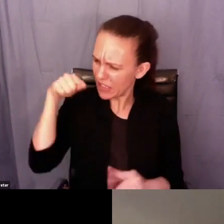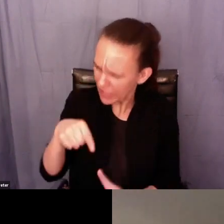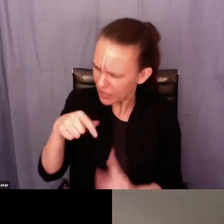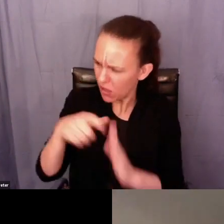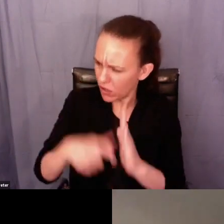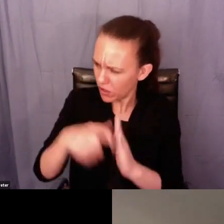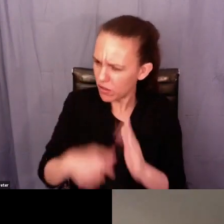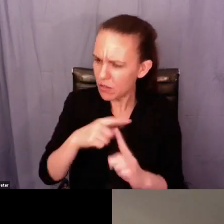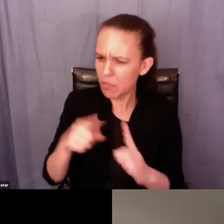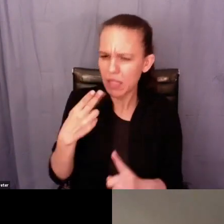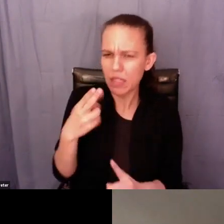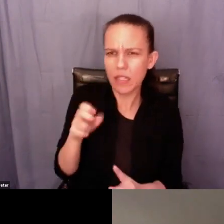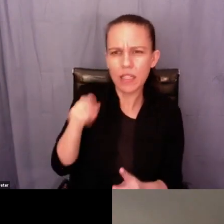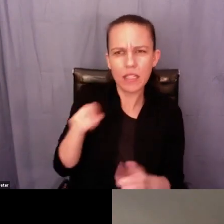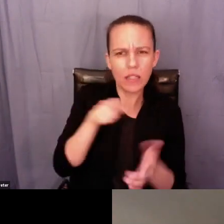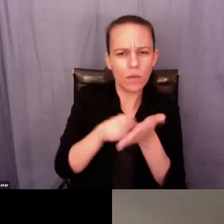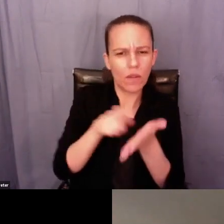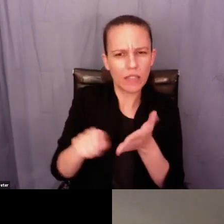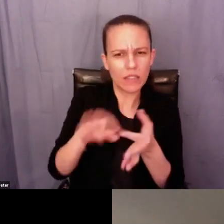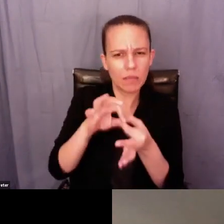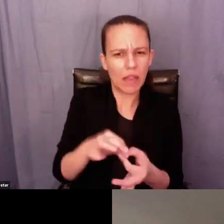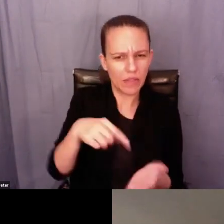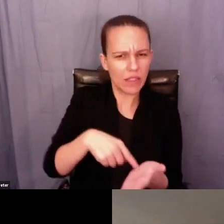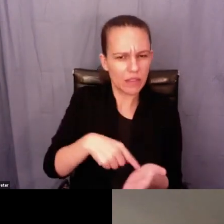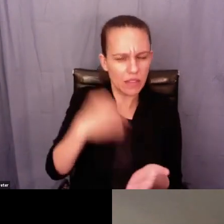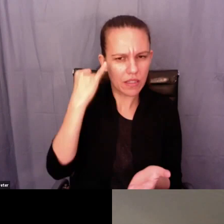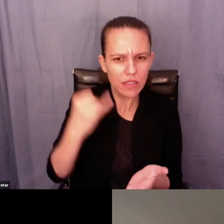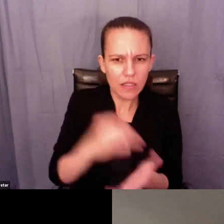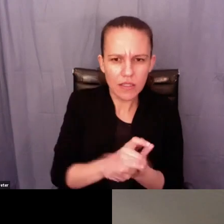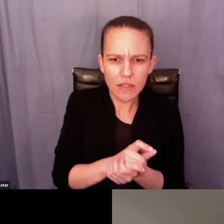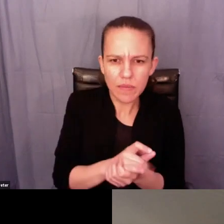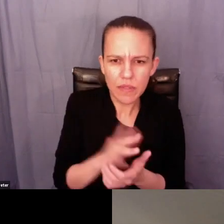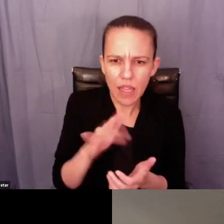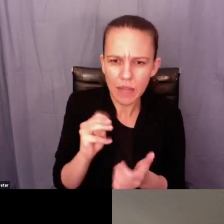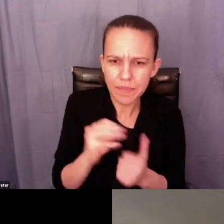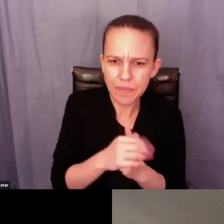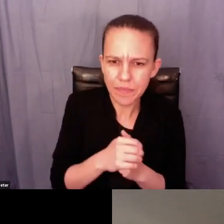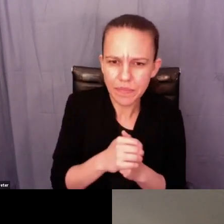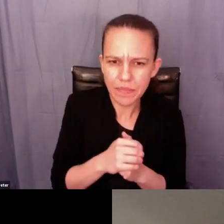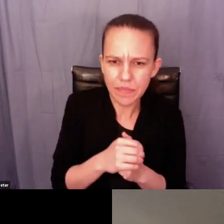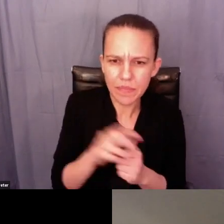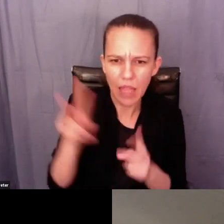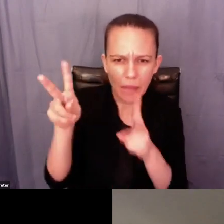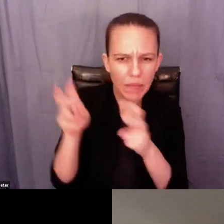writes down he writes about this Okay I will copy down the link in the chat.